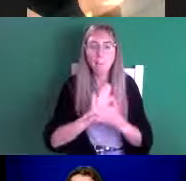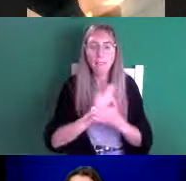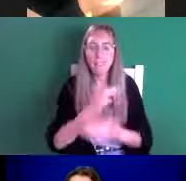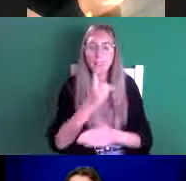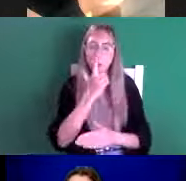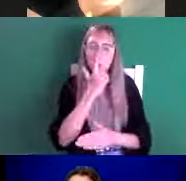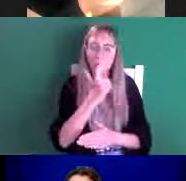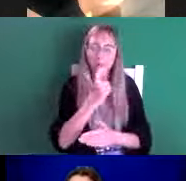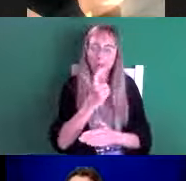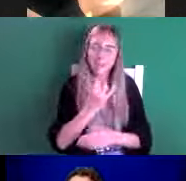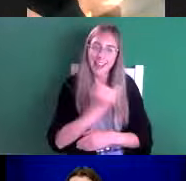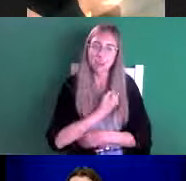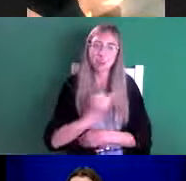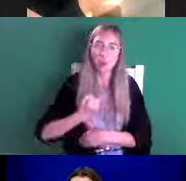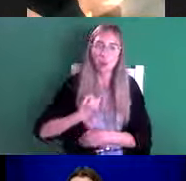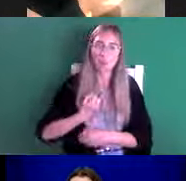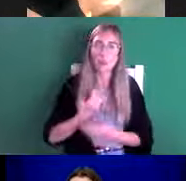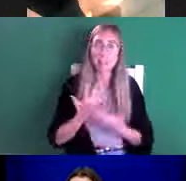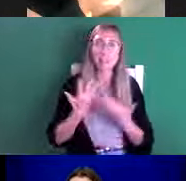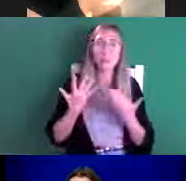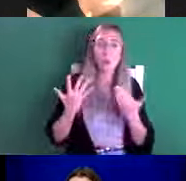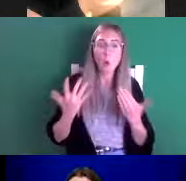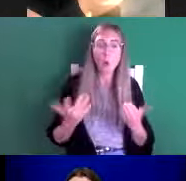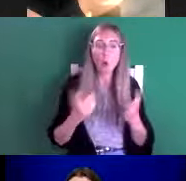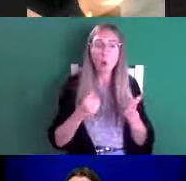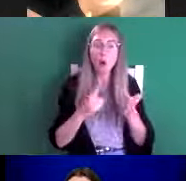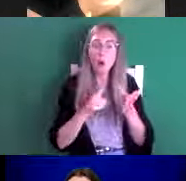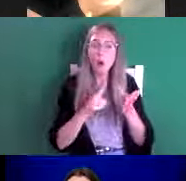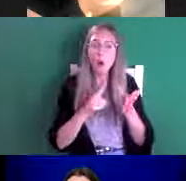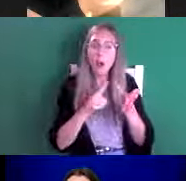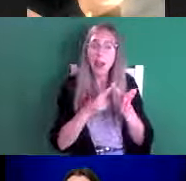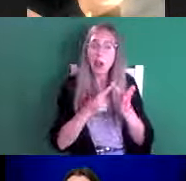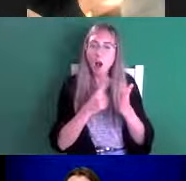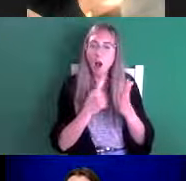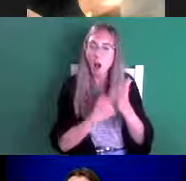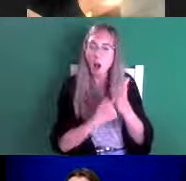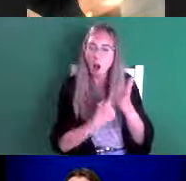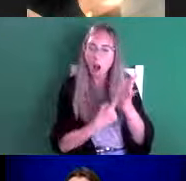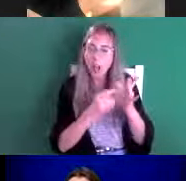you become a member of artist news letter a n you'll get public liability insurance